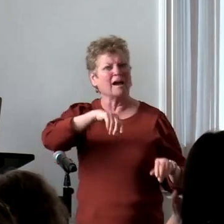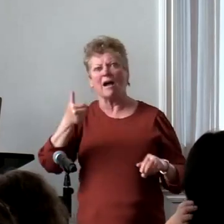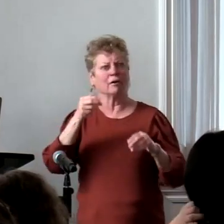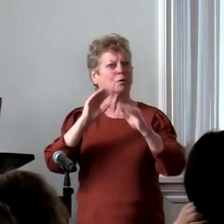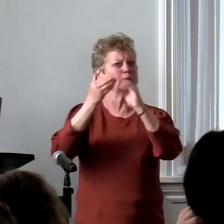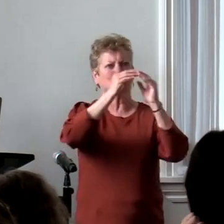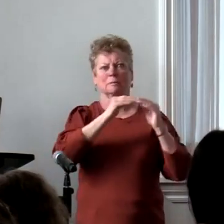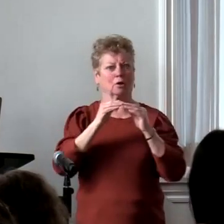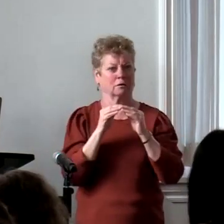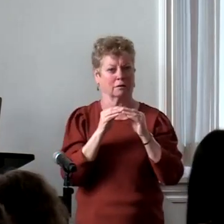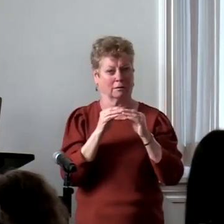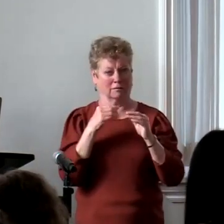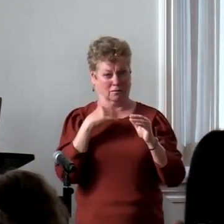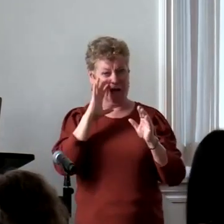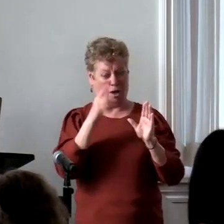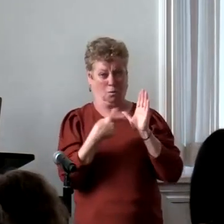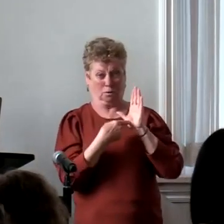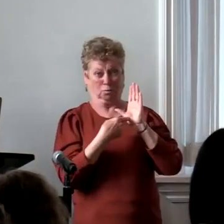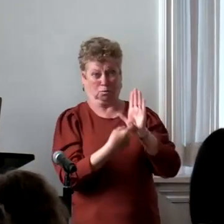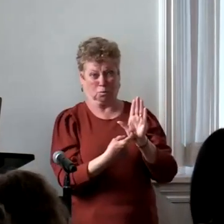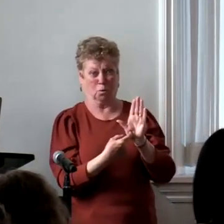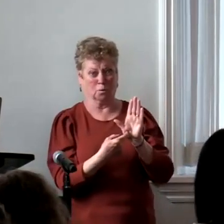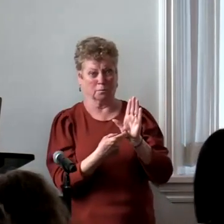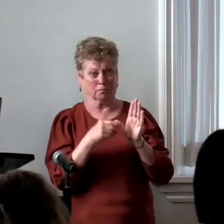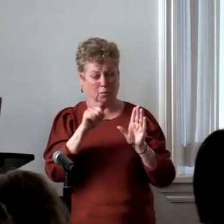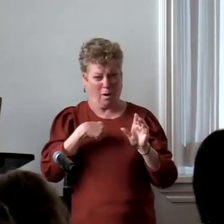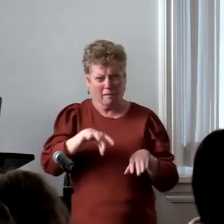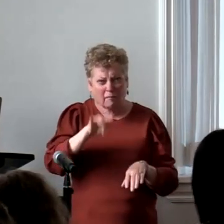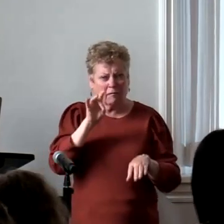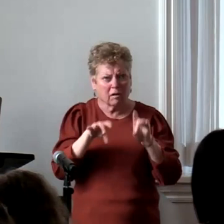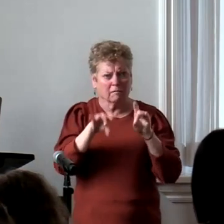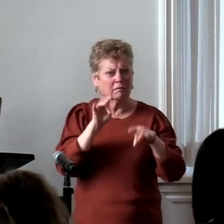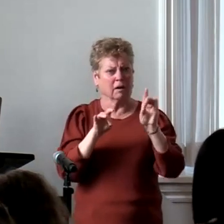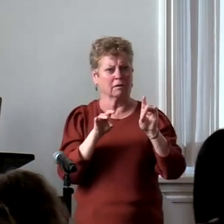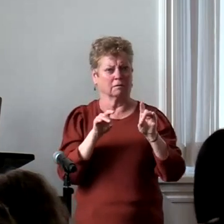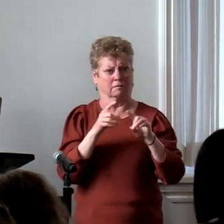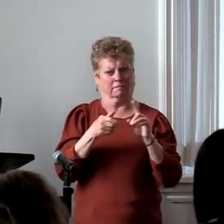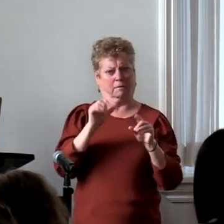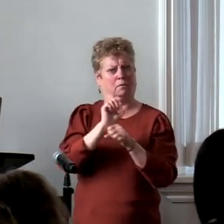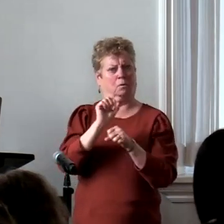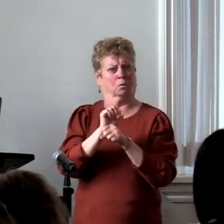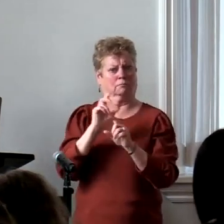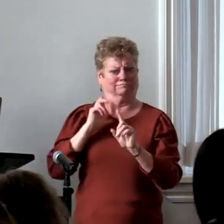What I am about to show you is the disaggregated findings from the work that we have been able to do